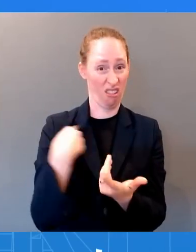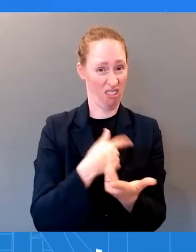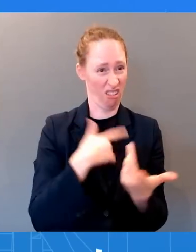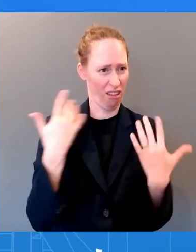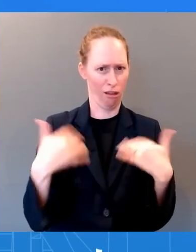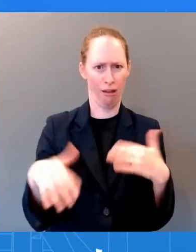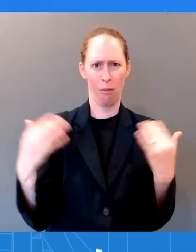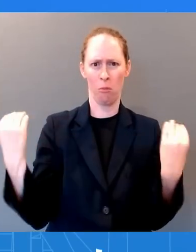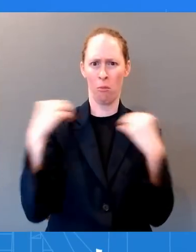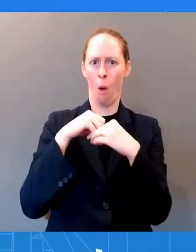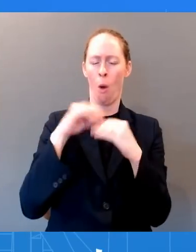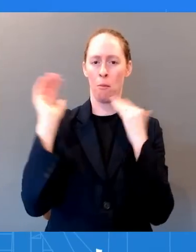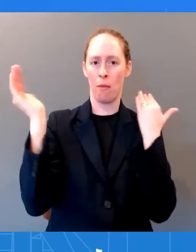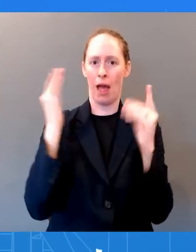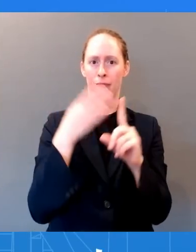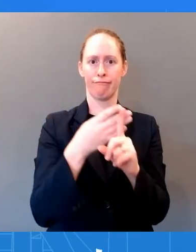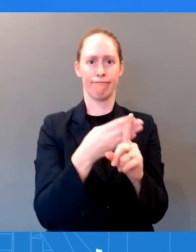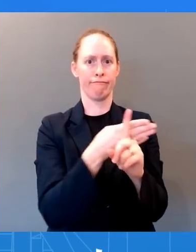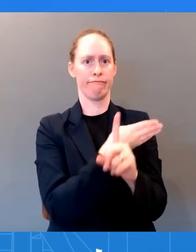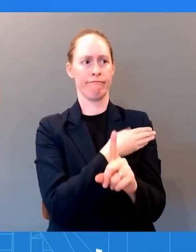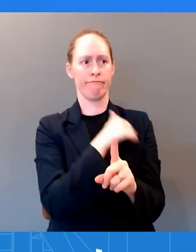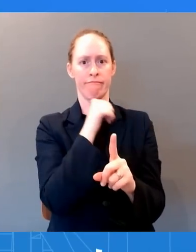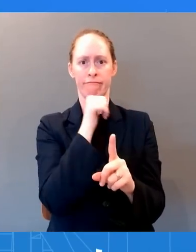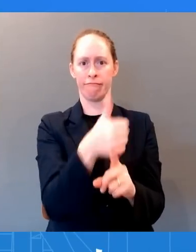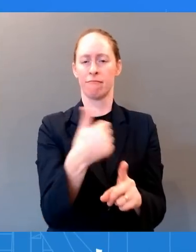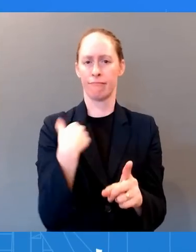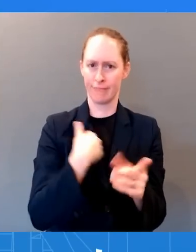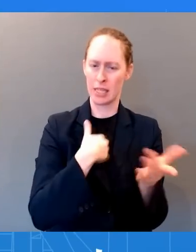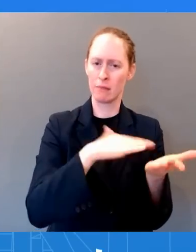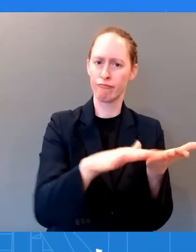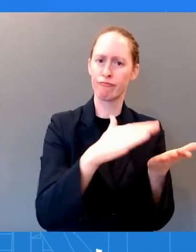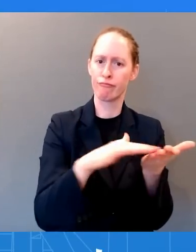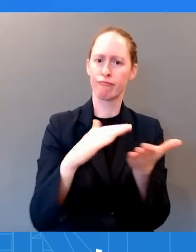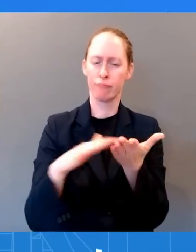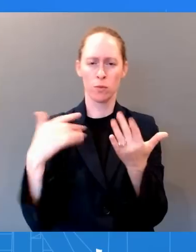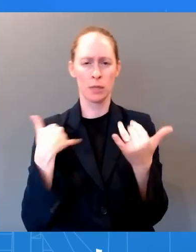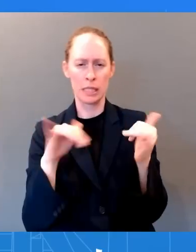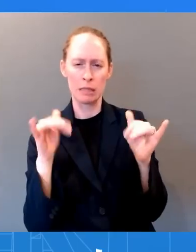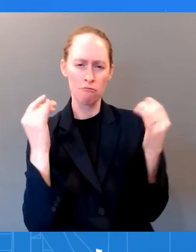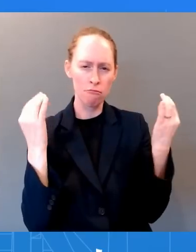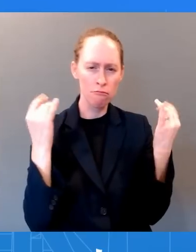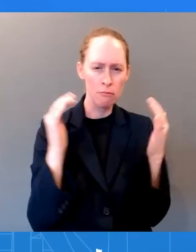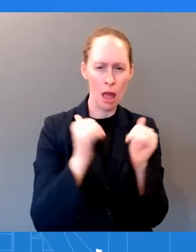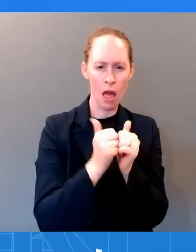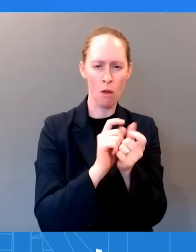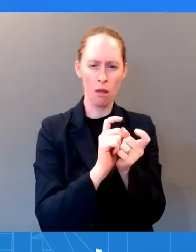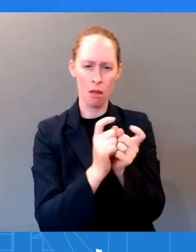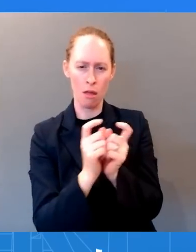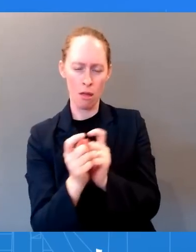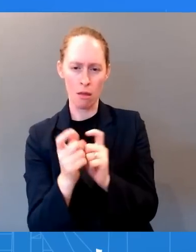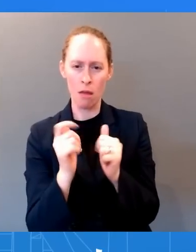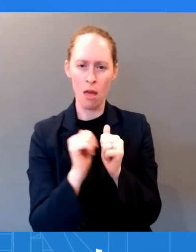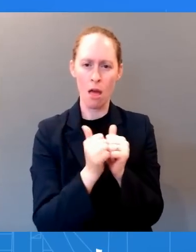He's going to continue to evaluate further uses of his clemency powers. And as it relates to marijuana decriminalization,